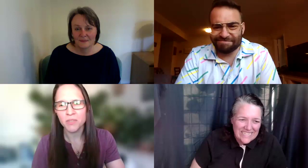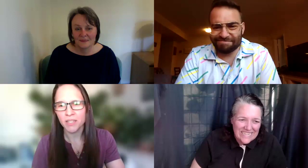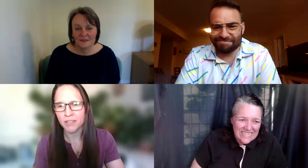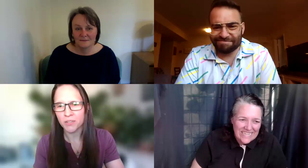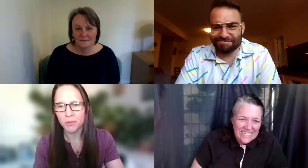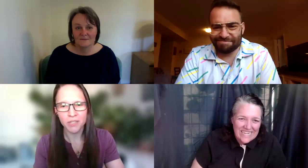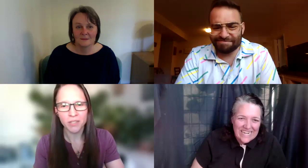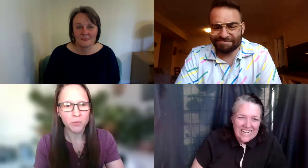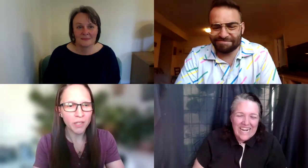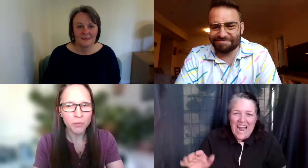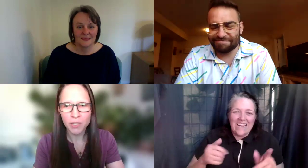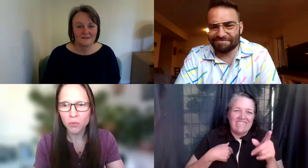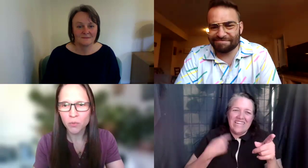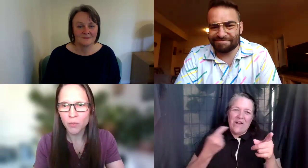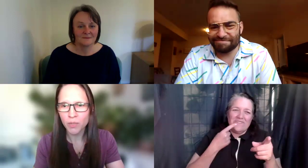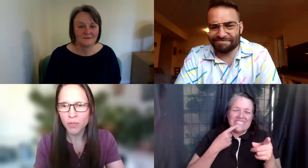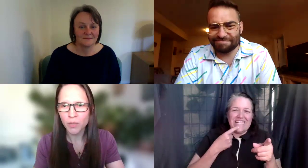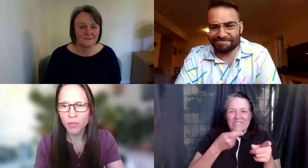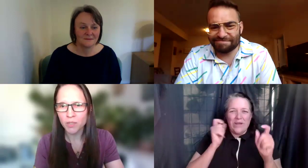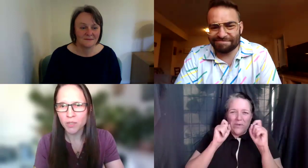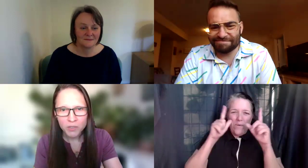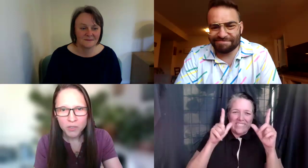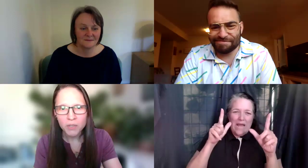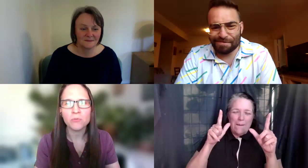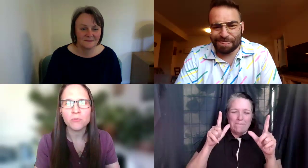I love that Hayden always talks about how when he wakes up in the hospital and he feels